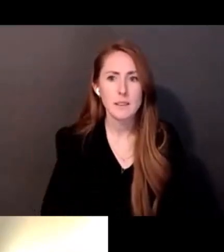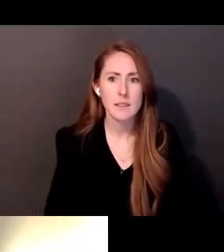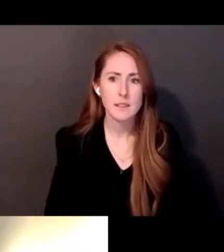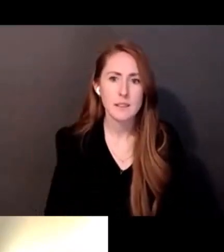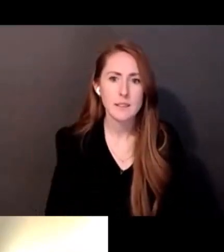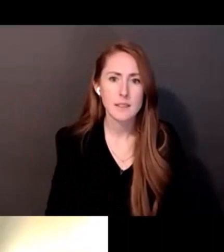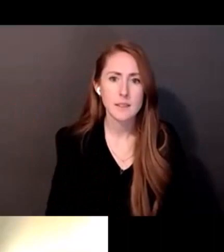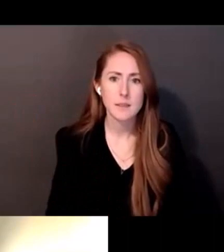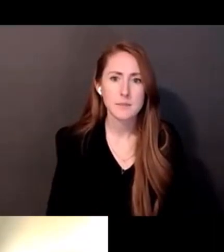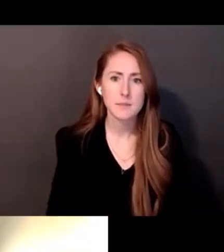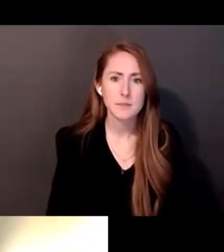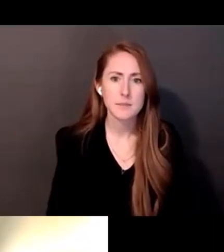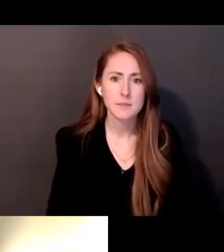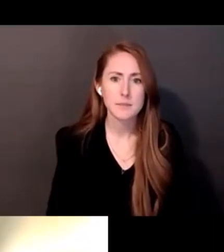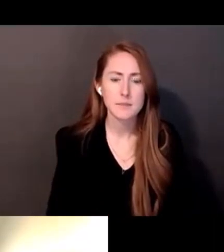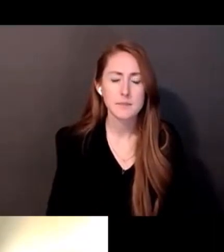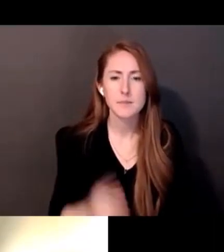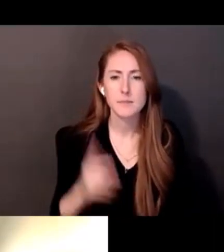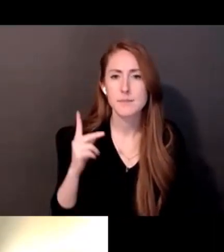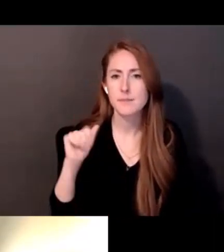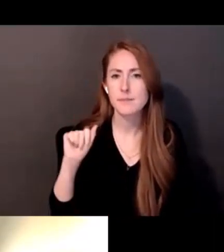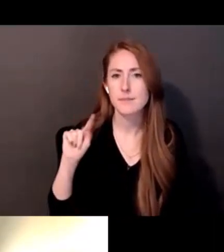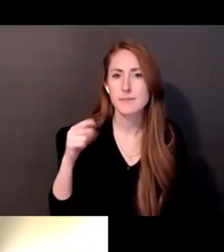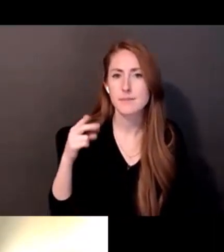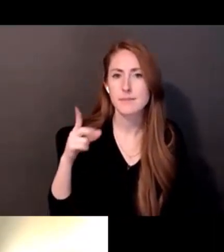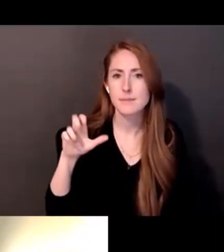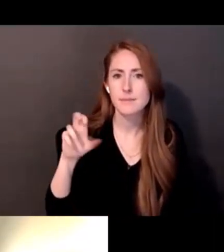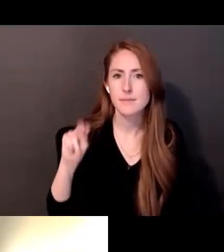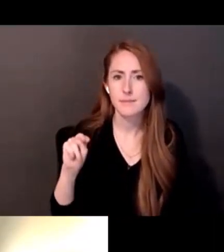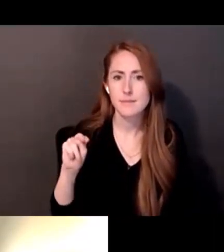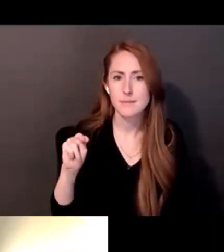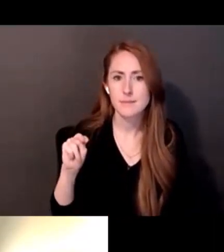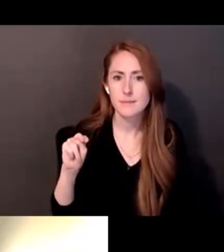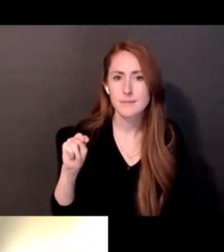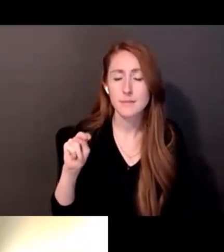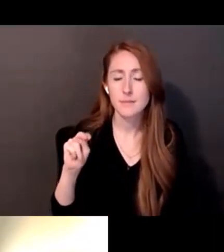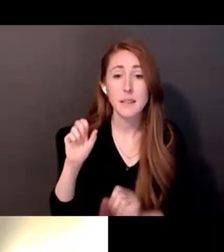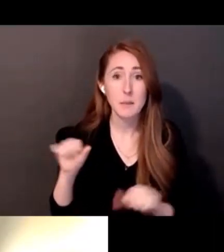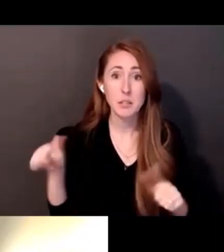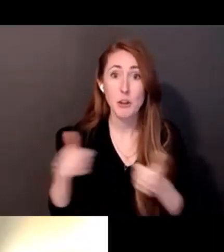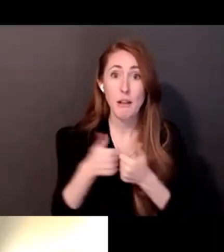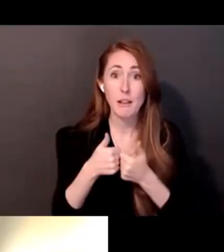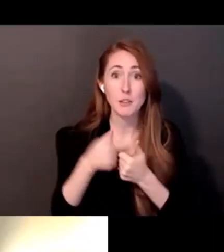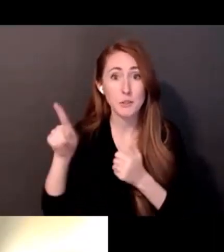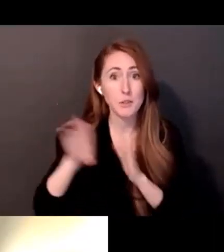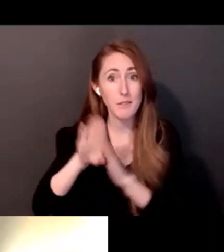Because it can be so challenging when you develop something, and then just the world changes around you.